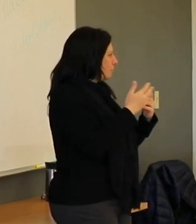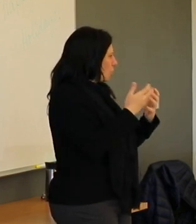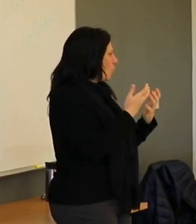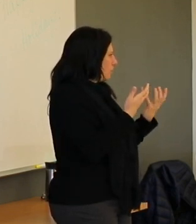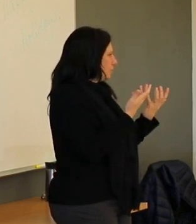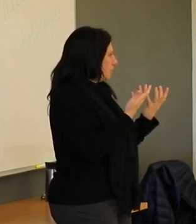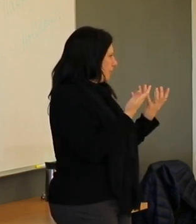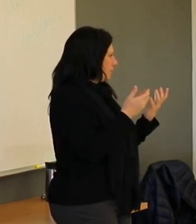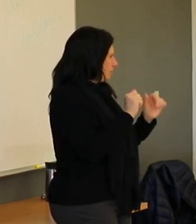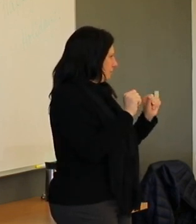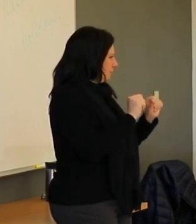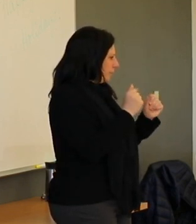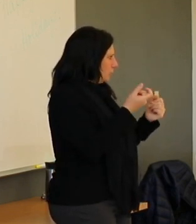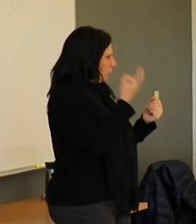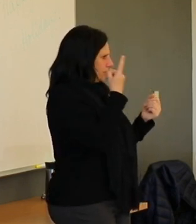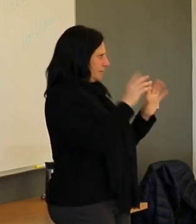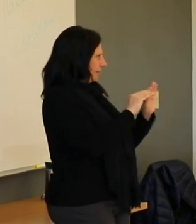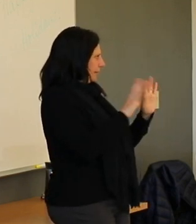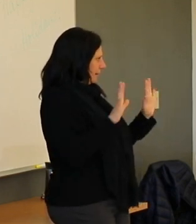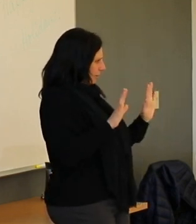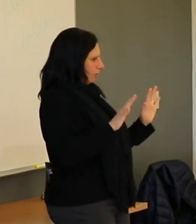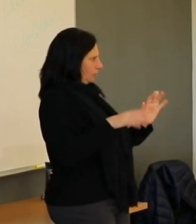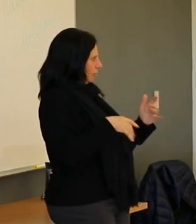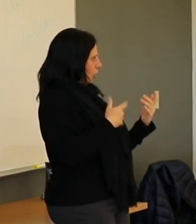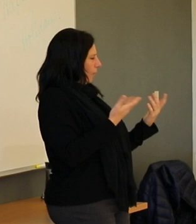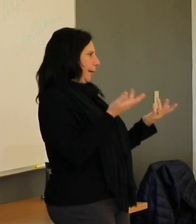Oh, they gave a,